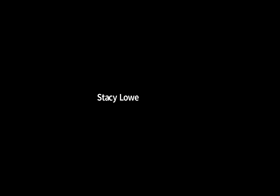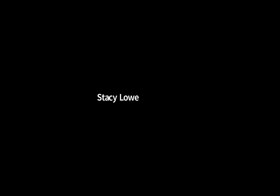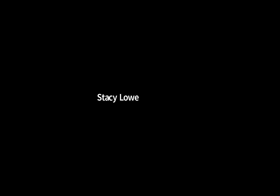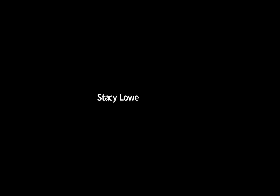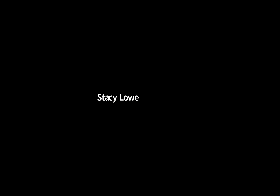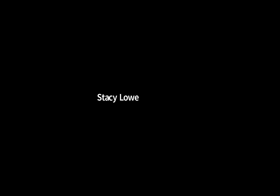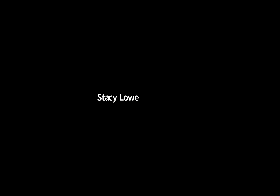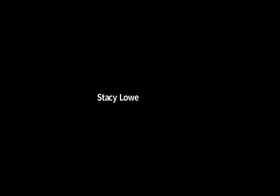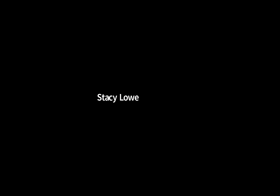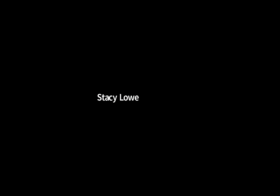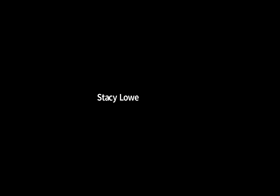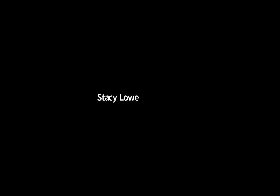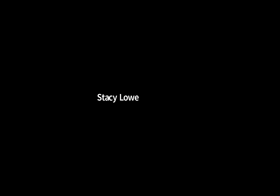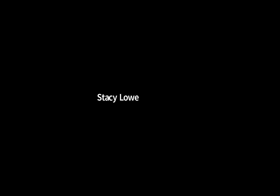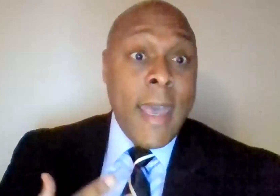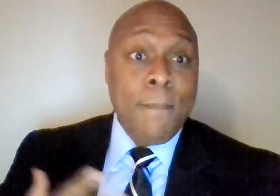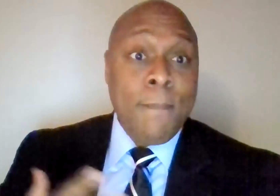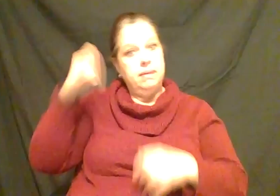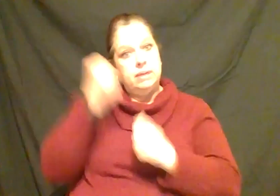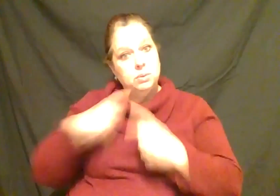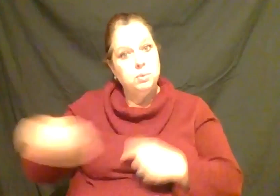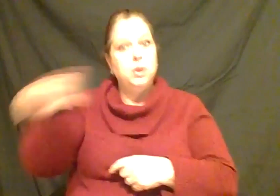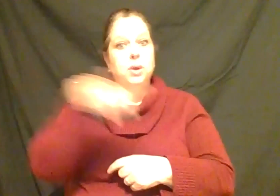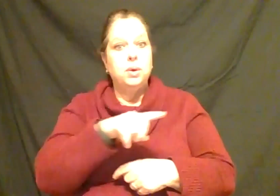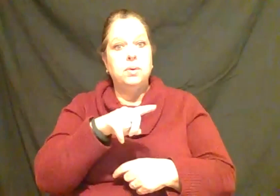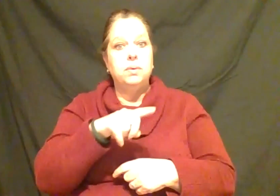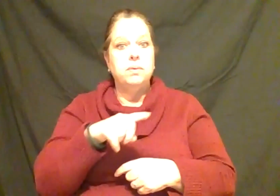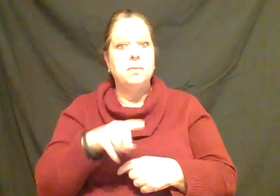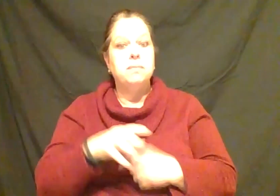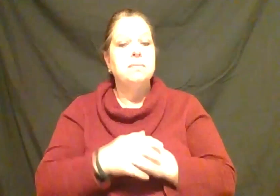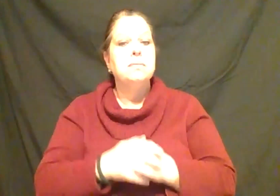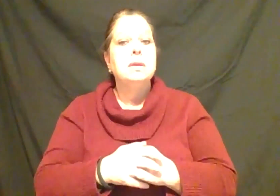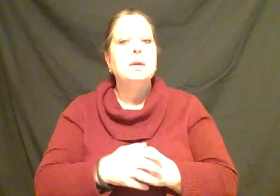few of these benefits with you and with that i think we transition over to dr alexander